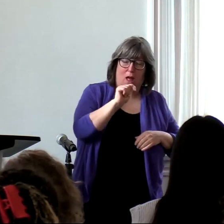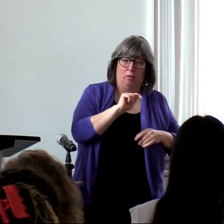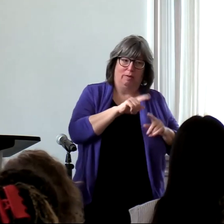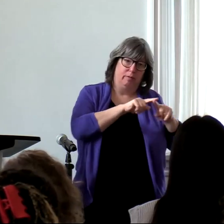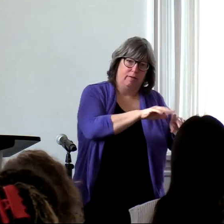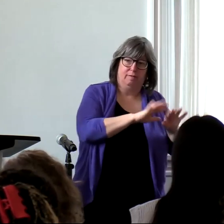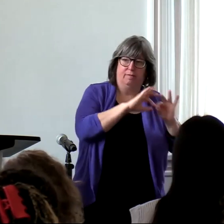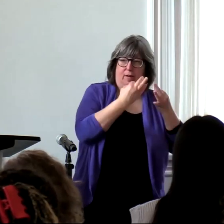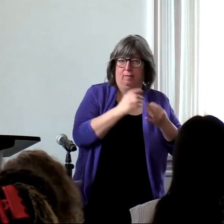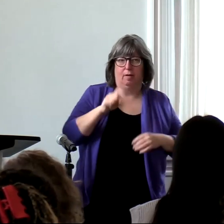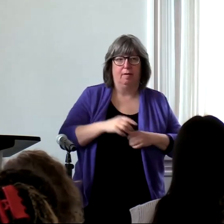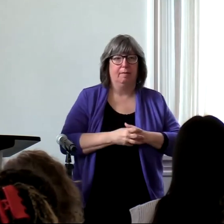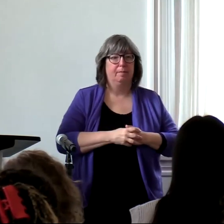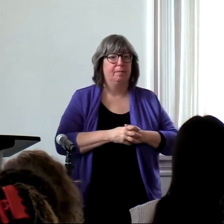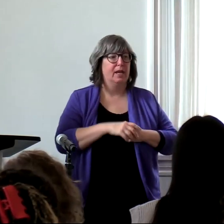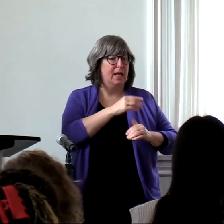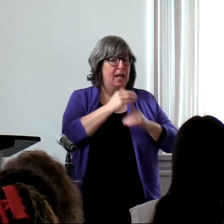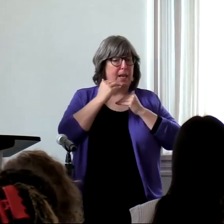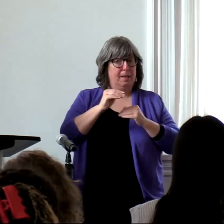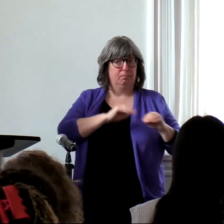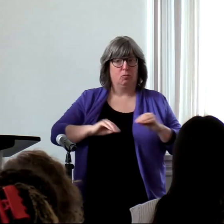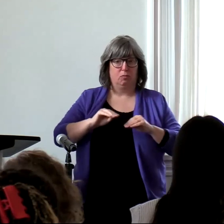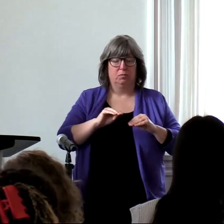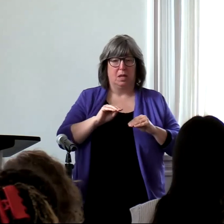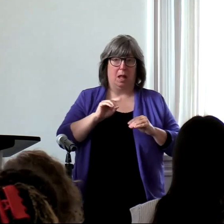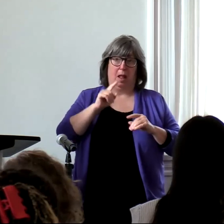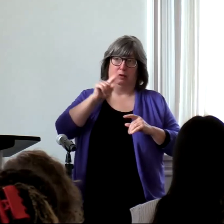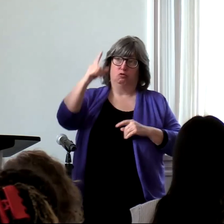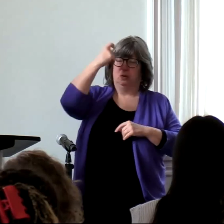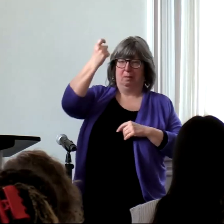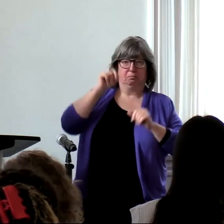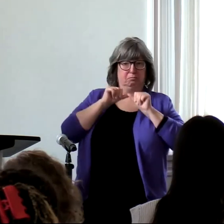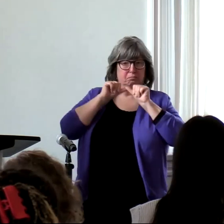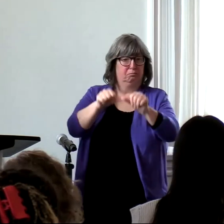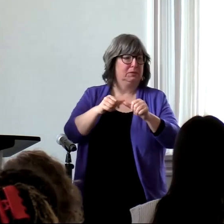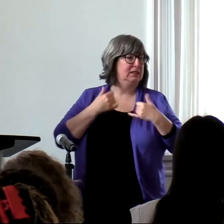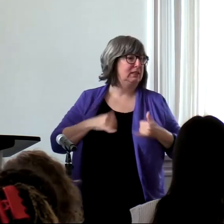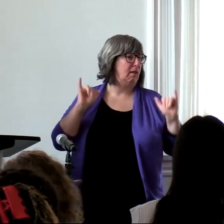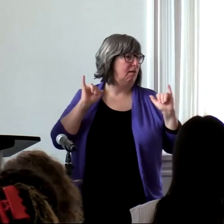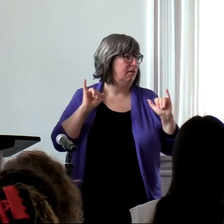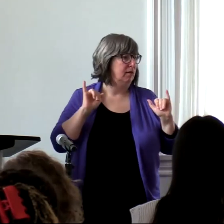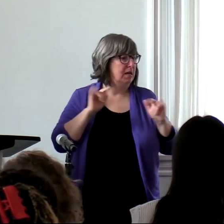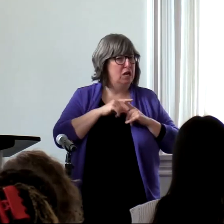His mobility limitations never breaks on his dreams. Which led to proving to others to believe he was capable